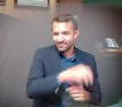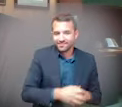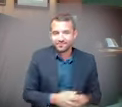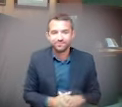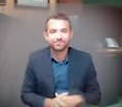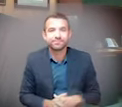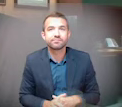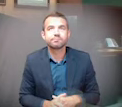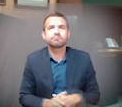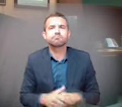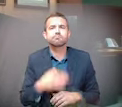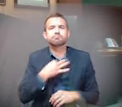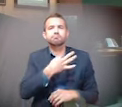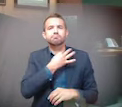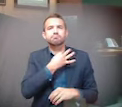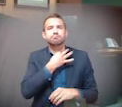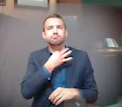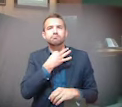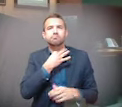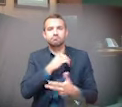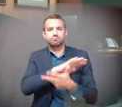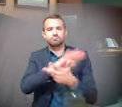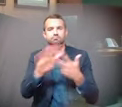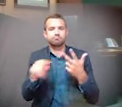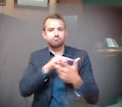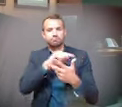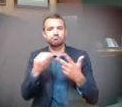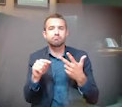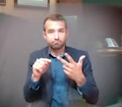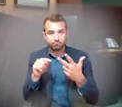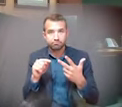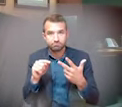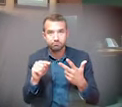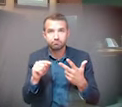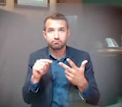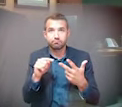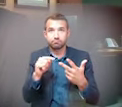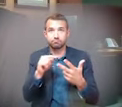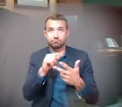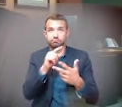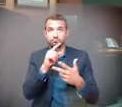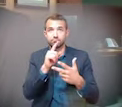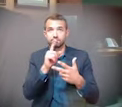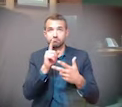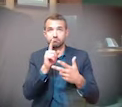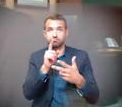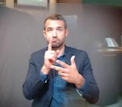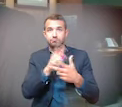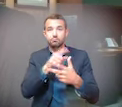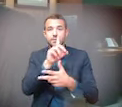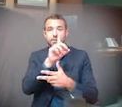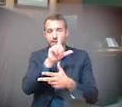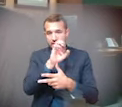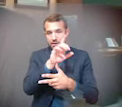I'm curious for all of you, and actually LeDerick, I'd love to have you answer this one first,